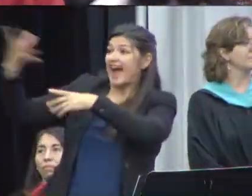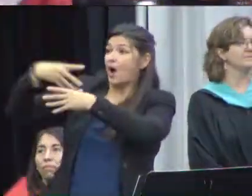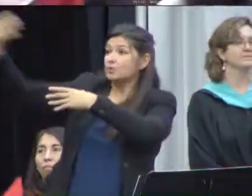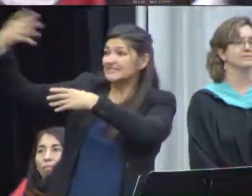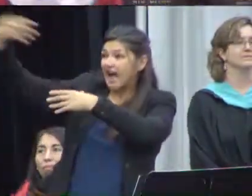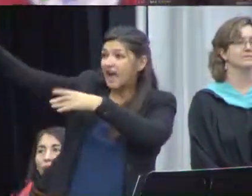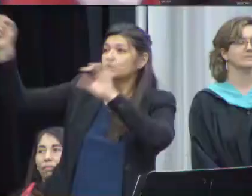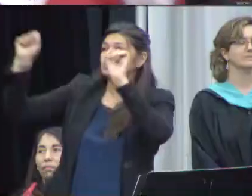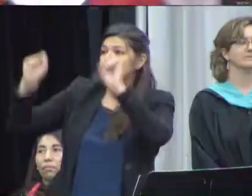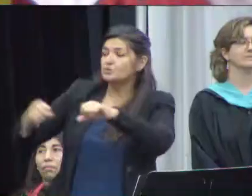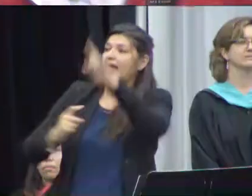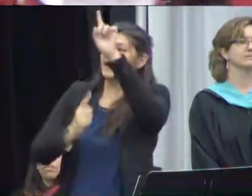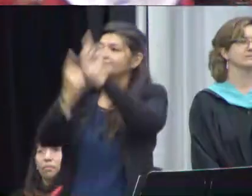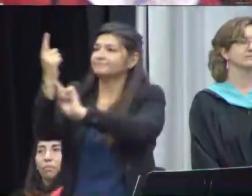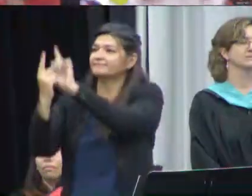Congratulations, Class of 2022.